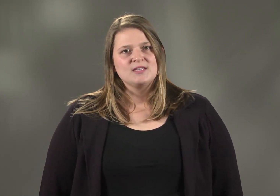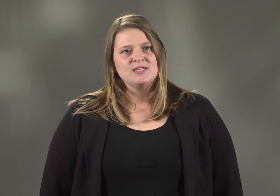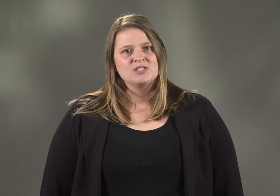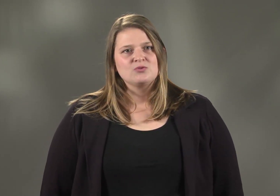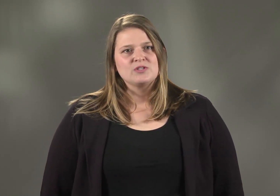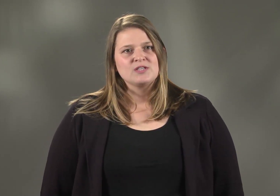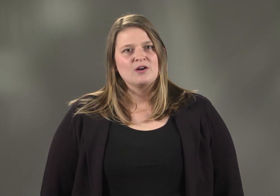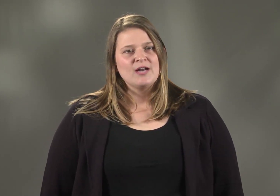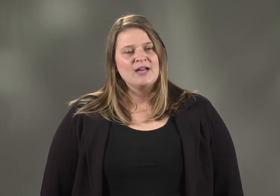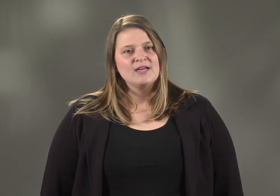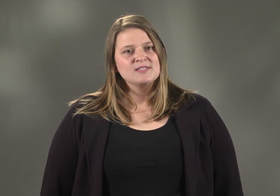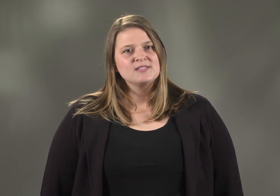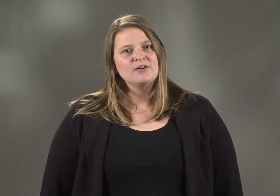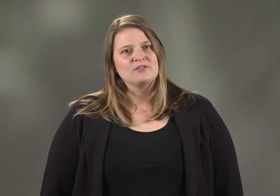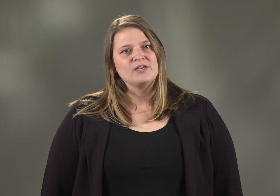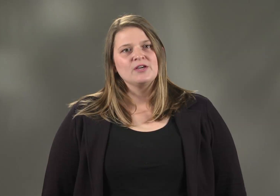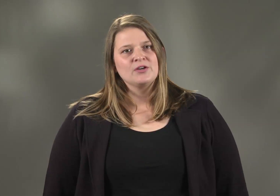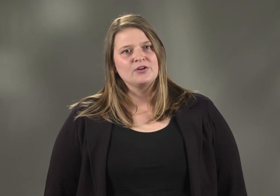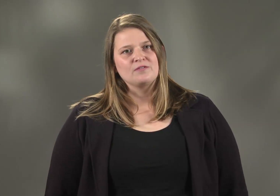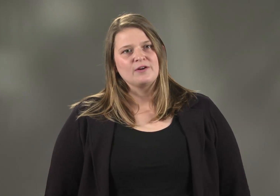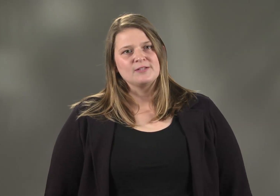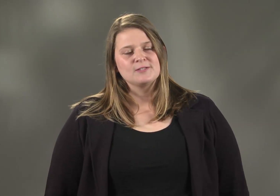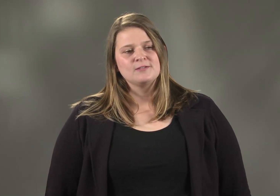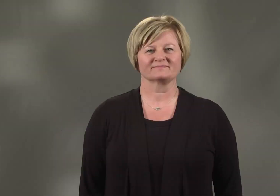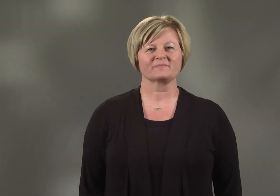that these students are not necessarily good friends.